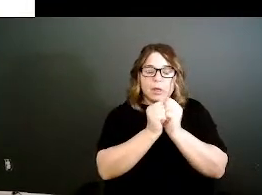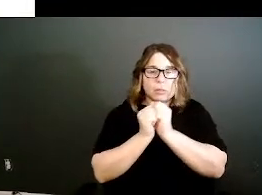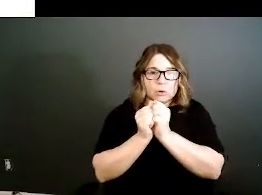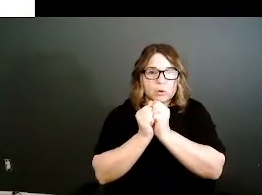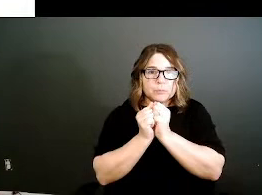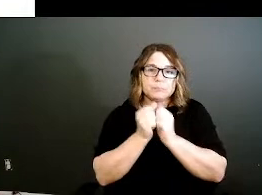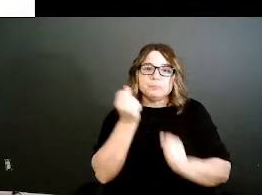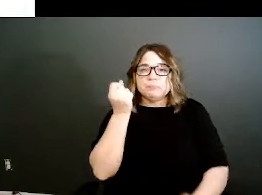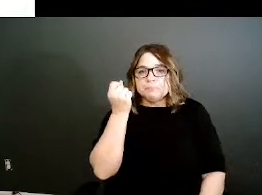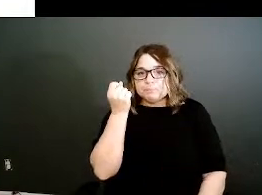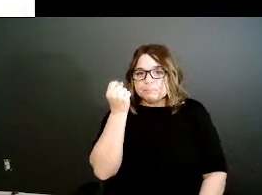THIS, BUT IT IS PART OF EVIDENCE-BASED BEST PRACTICES